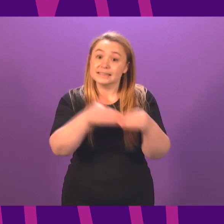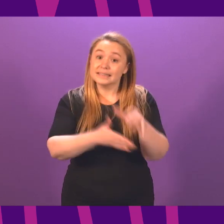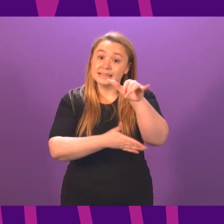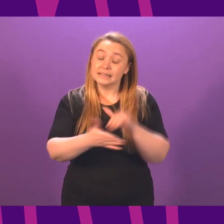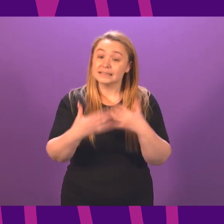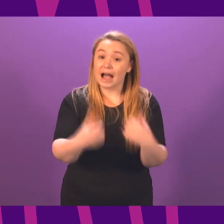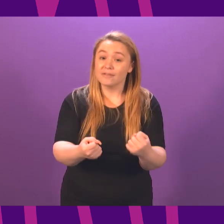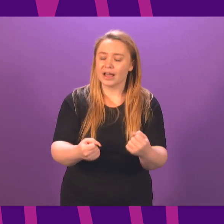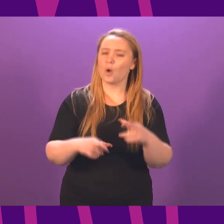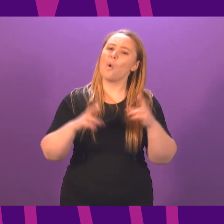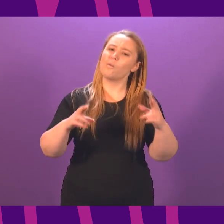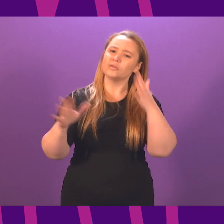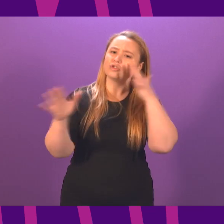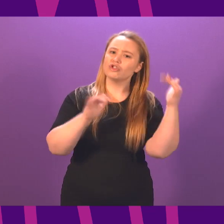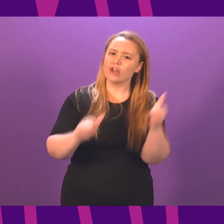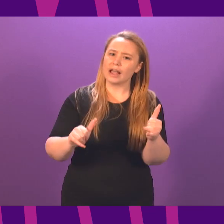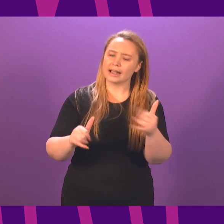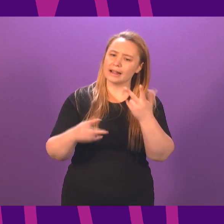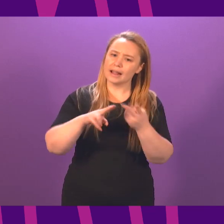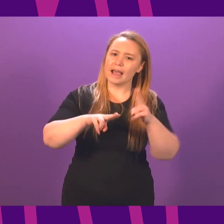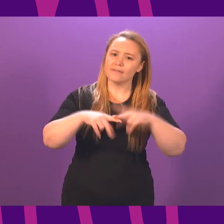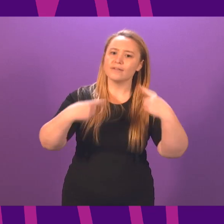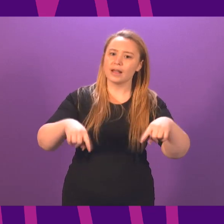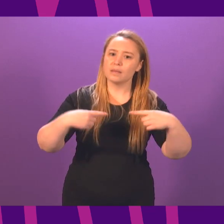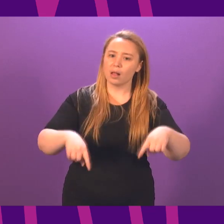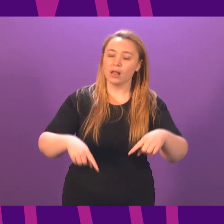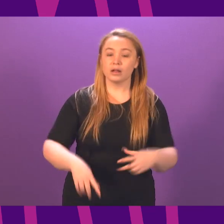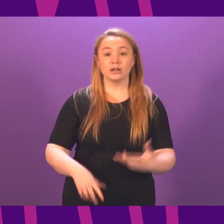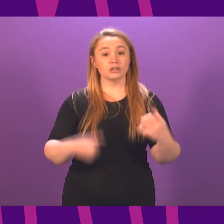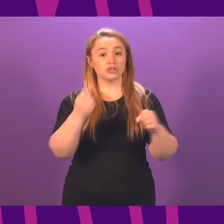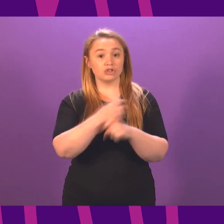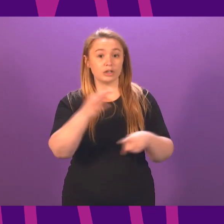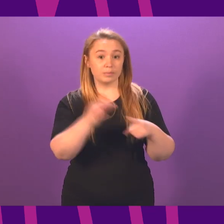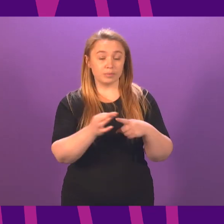that doctors and vaccinators cannot work in the dark on these issues and we cannot risk